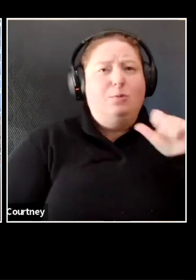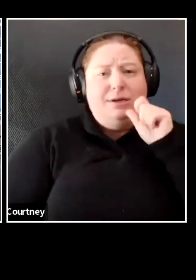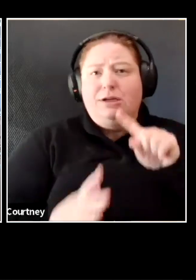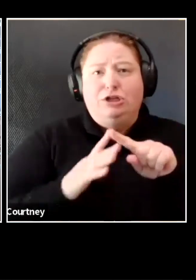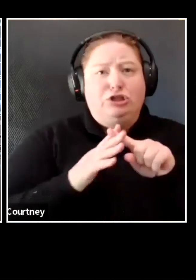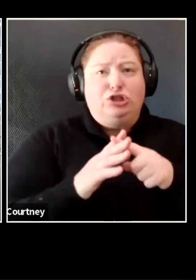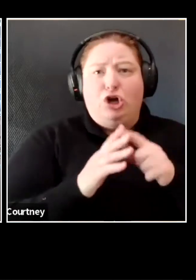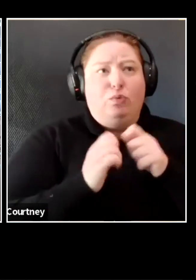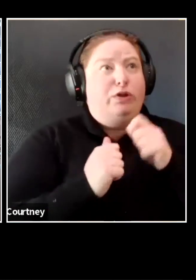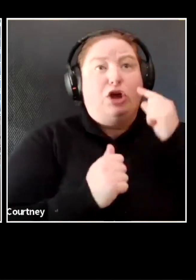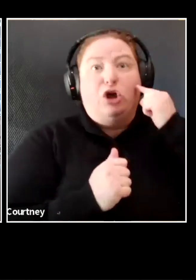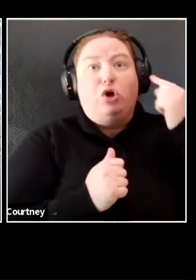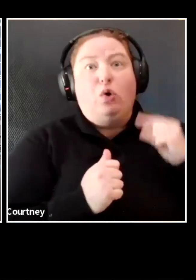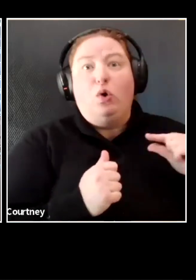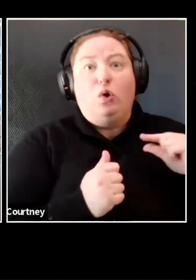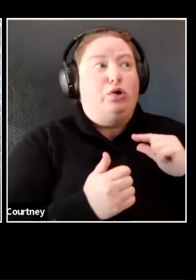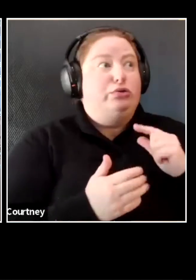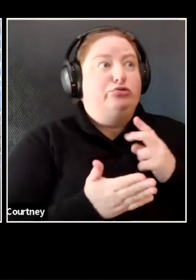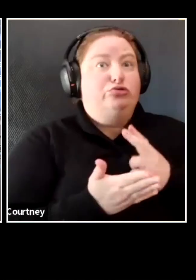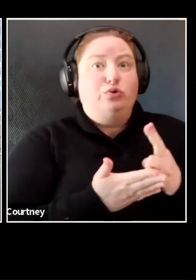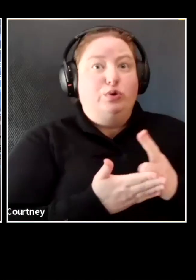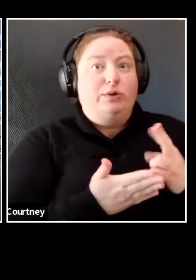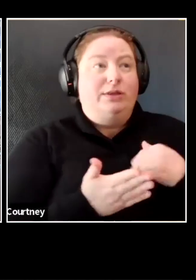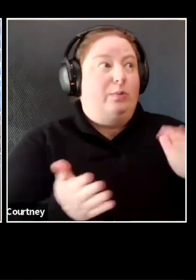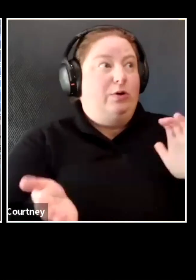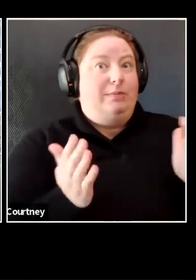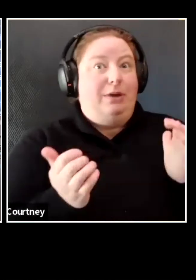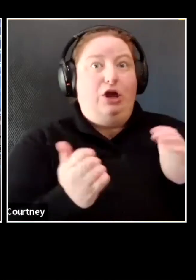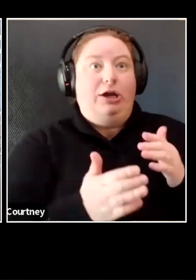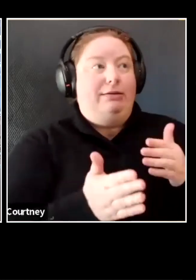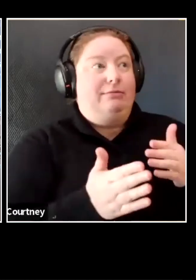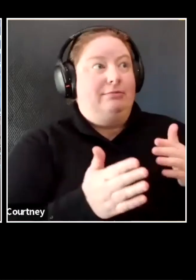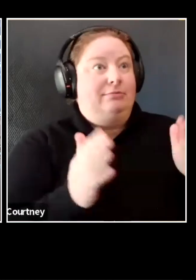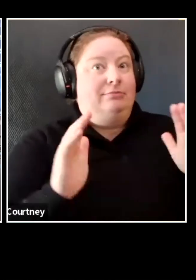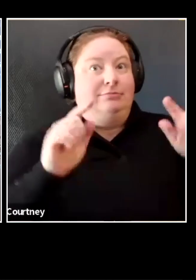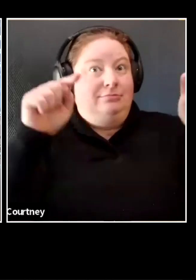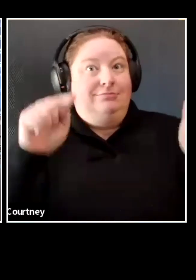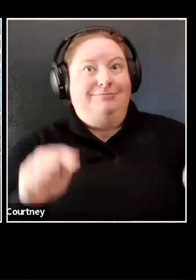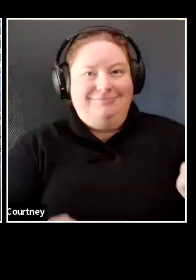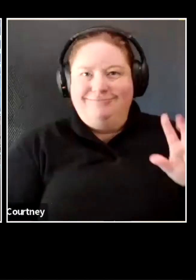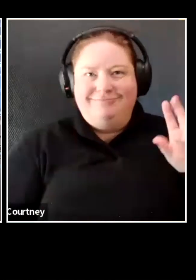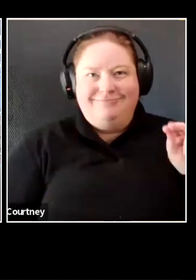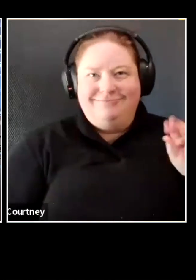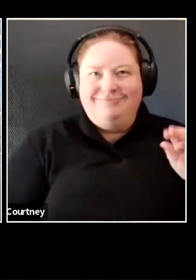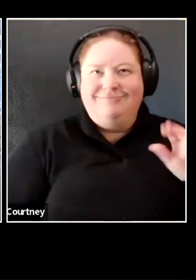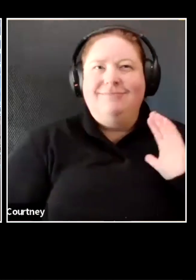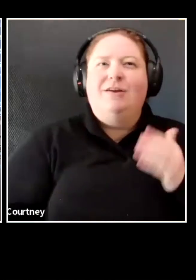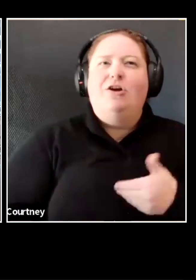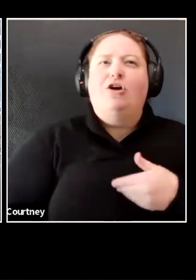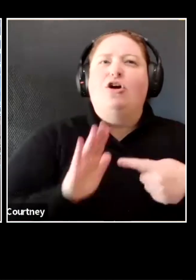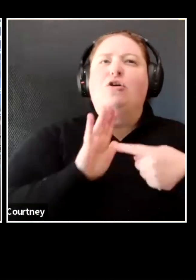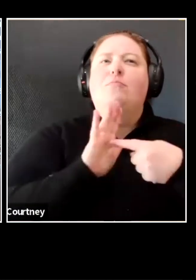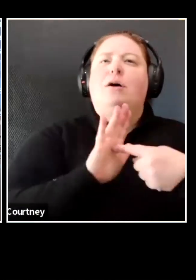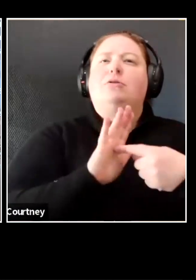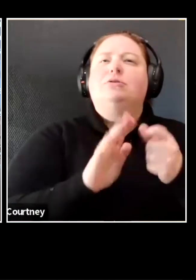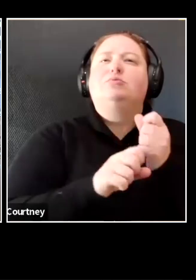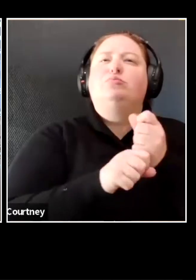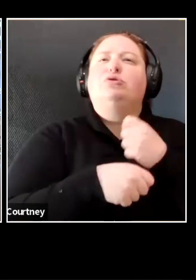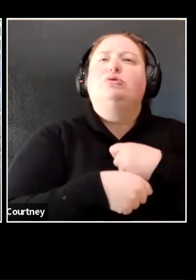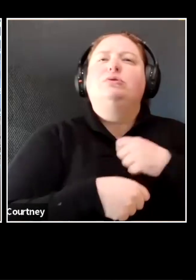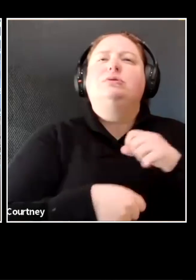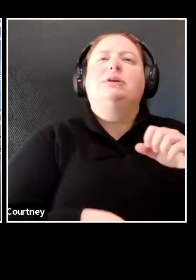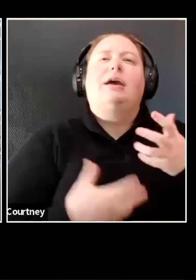that we were comparing against. Um our models produce a confidence metric on the predictions